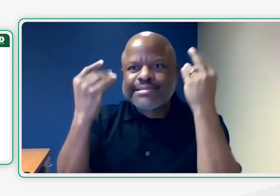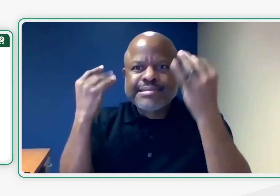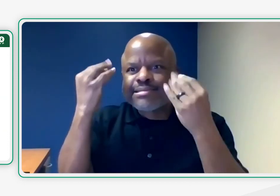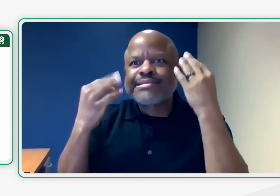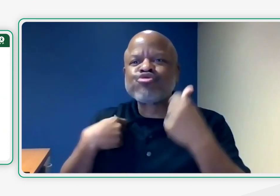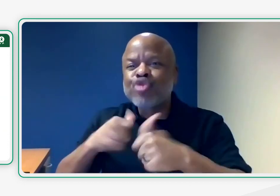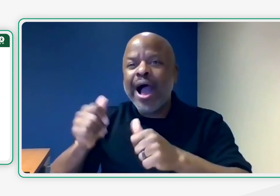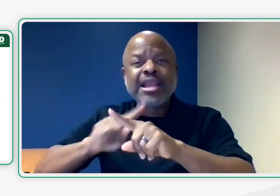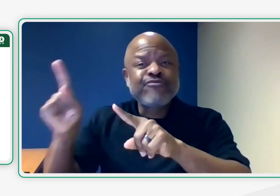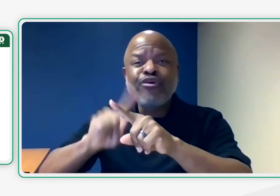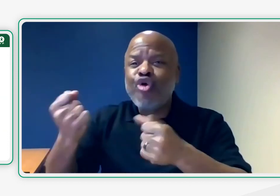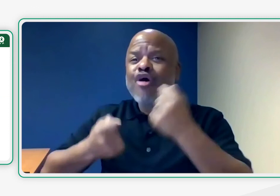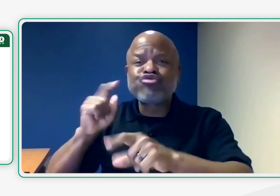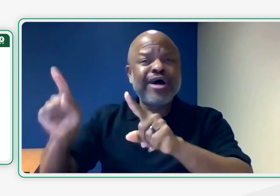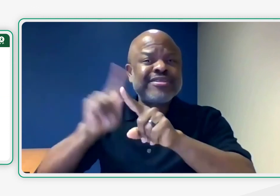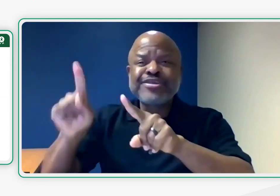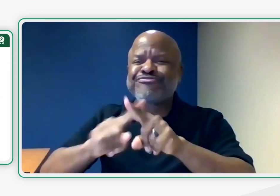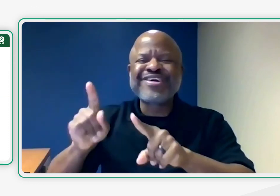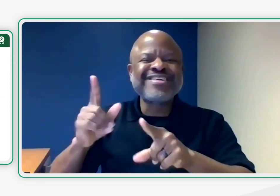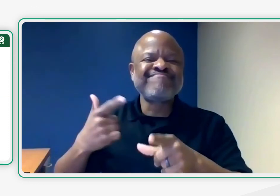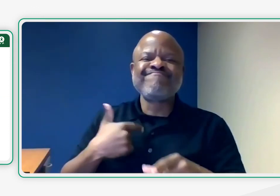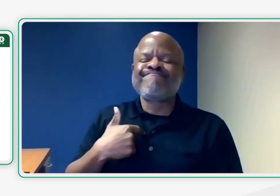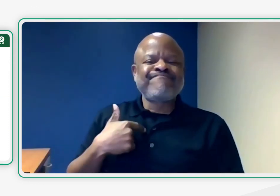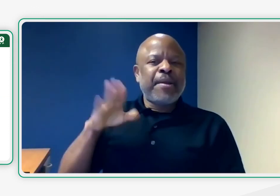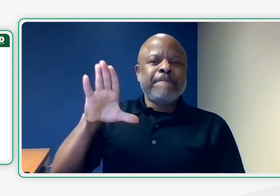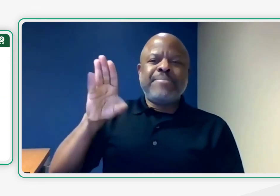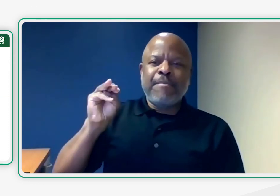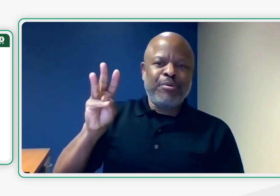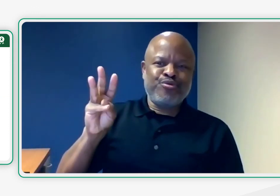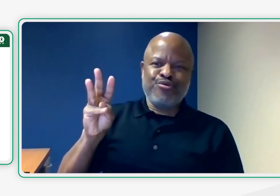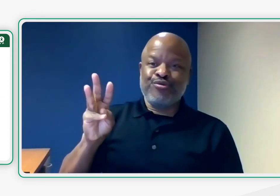trying to figure out what my next car would be. You know, thinking and mulling it over in my head,